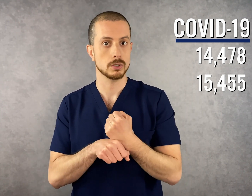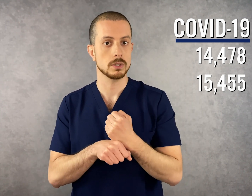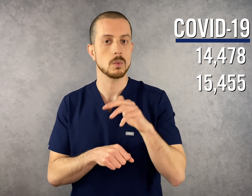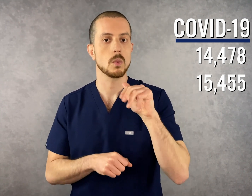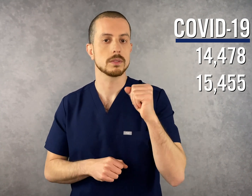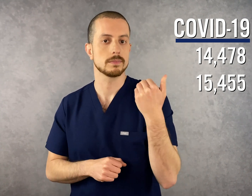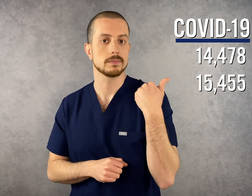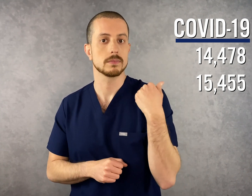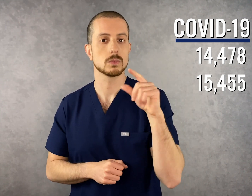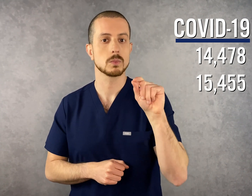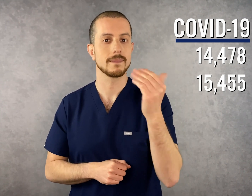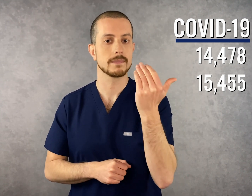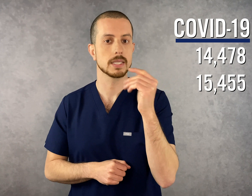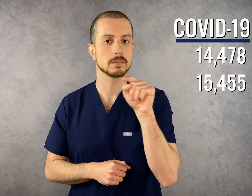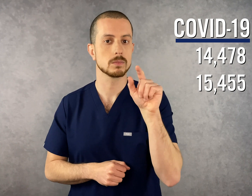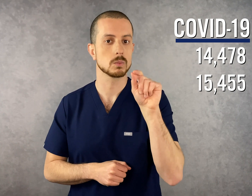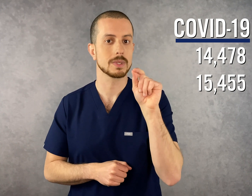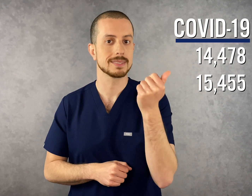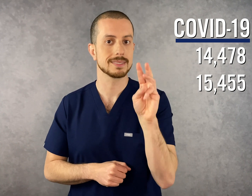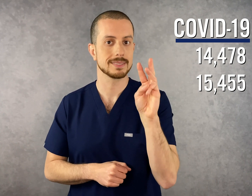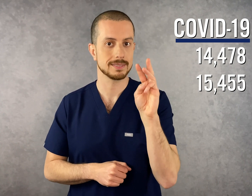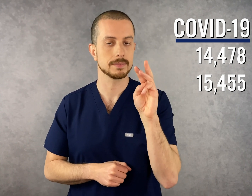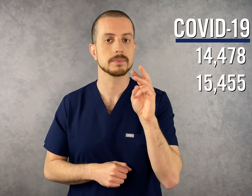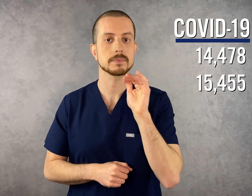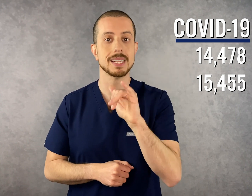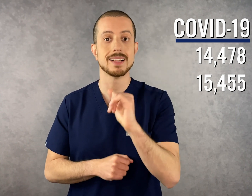was in 2015-2016.